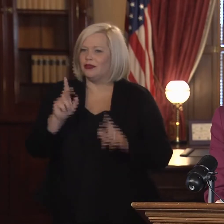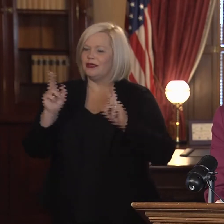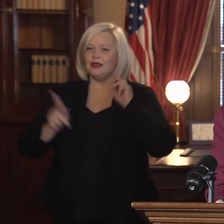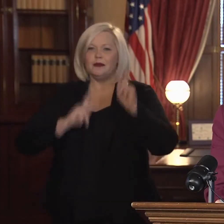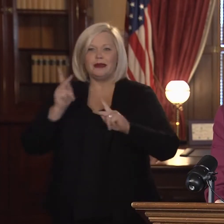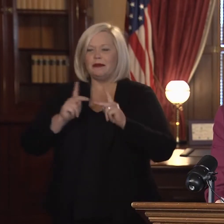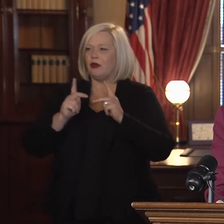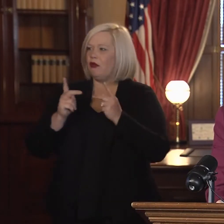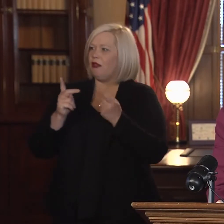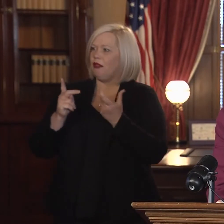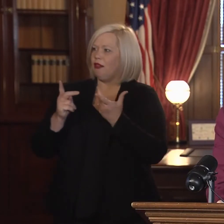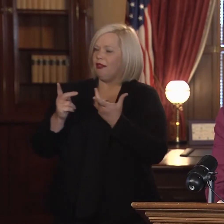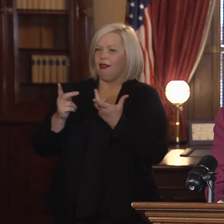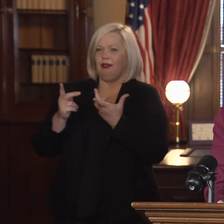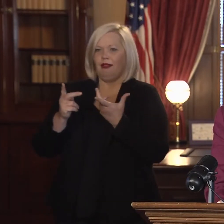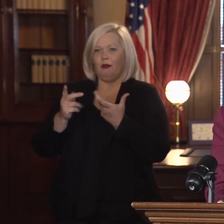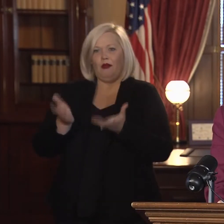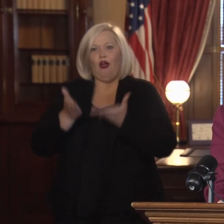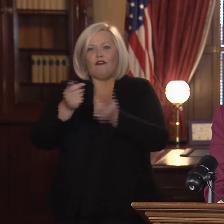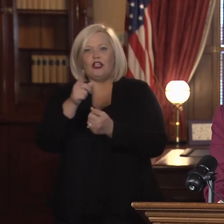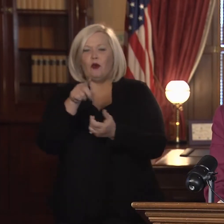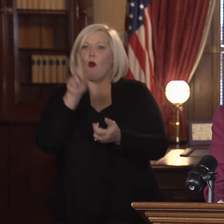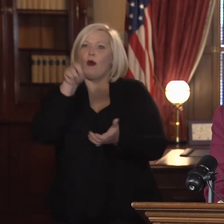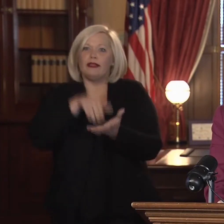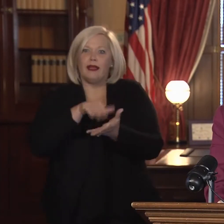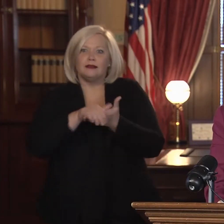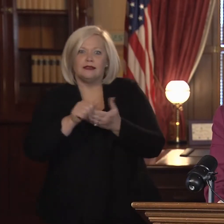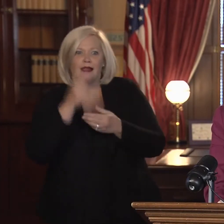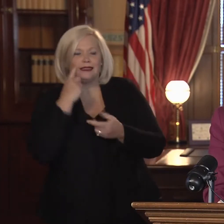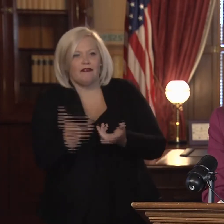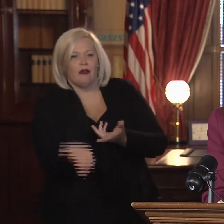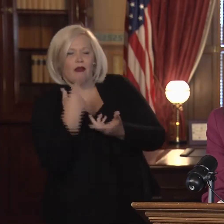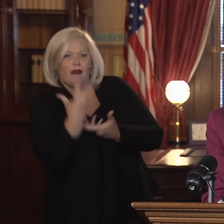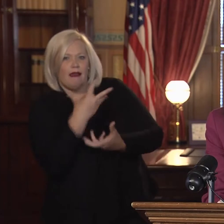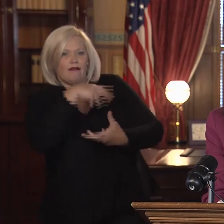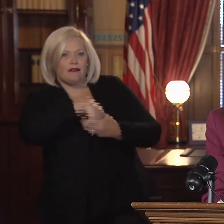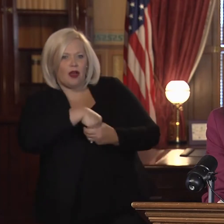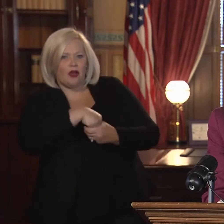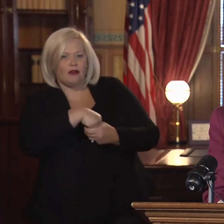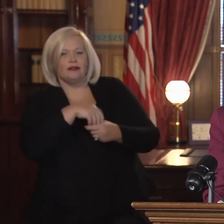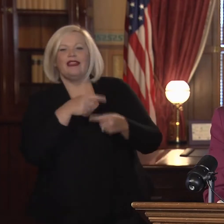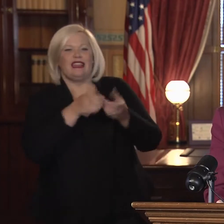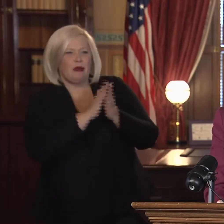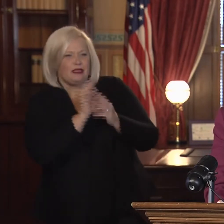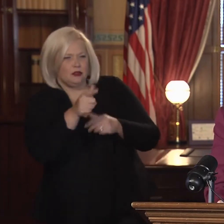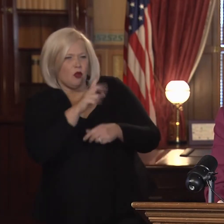TRIAL AND THAT YOU CAN MAKE MONEY IF YOU TO SO. ADVERTISERS OFFER THOUSANDS OF DOLLARS TO PARTICIPATE BUT THEN